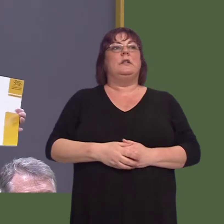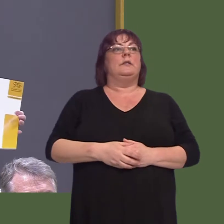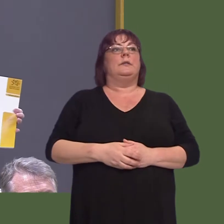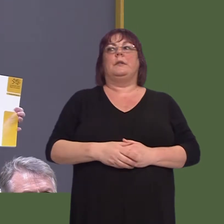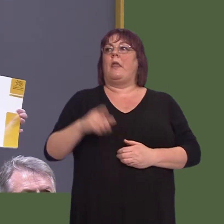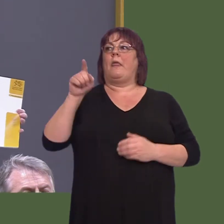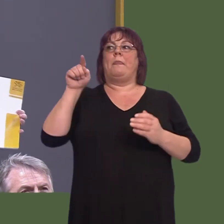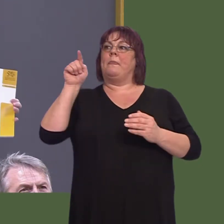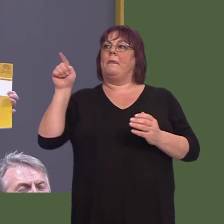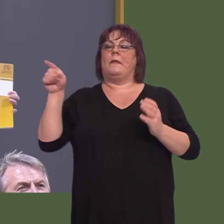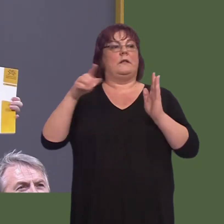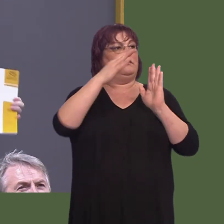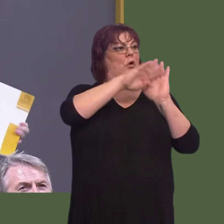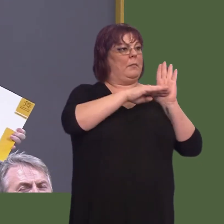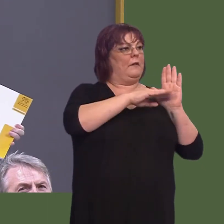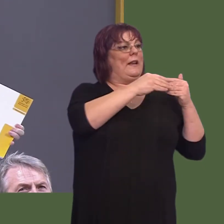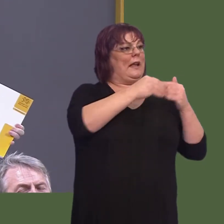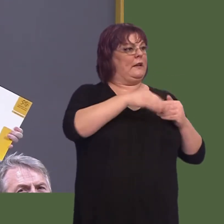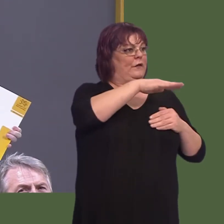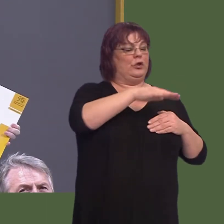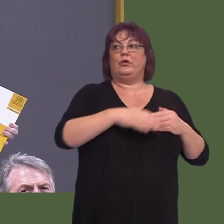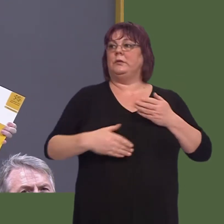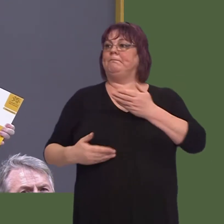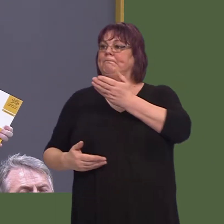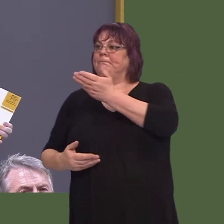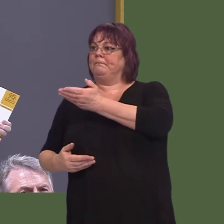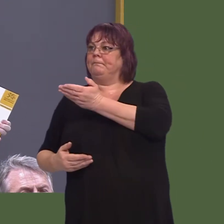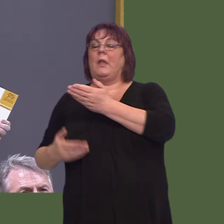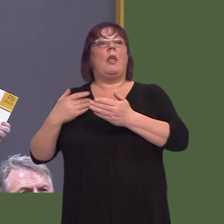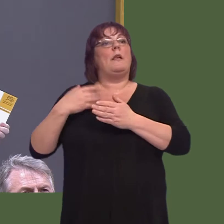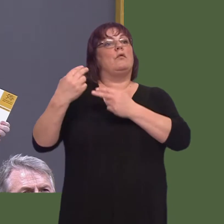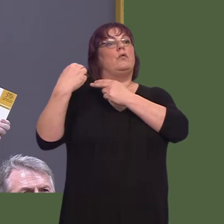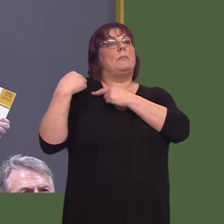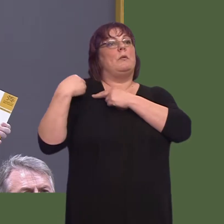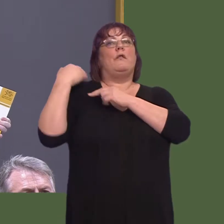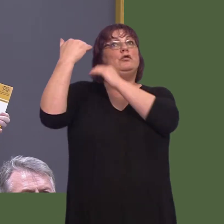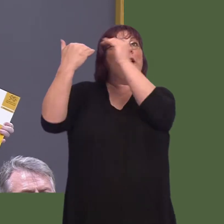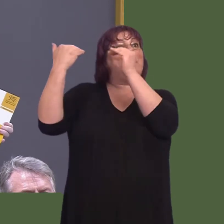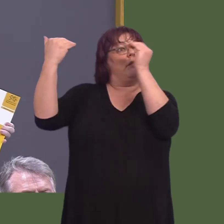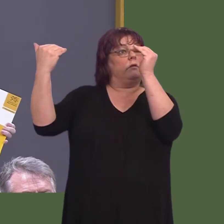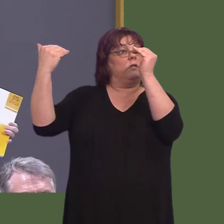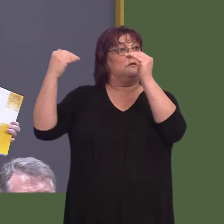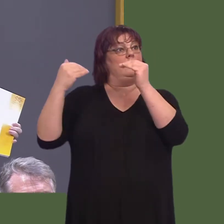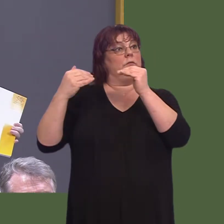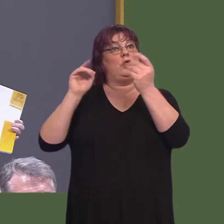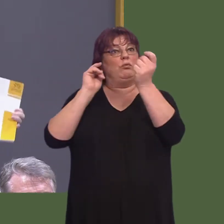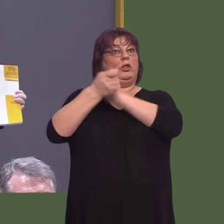This document is responsible for guidance for children. This document, a separate document, is responsible for guidance for adulthood.